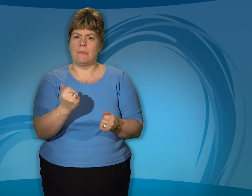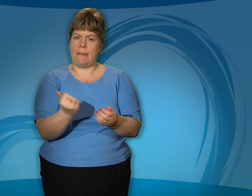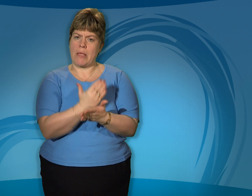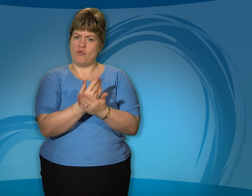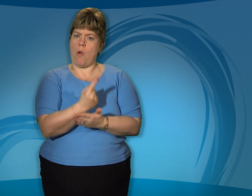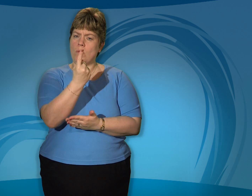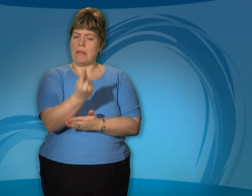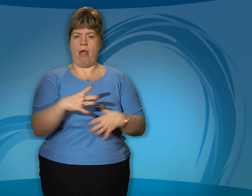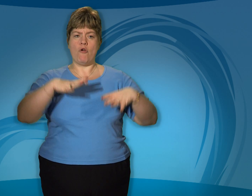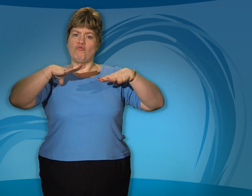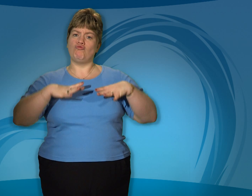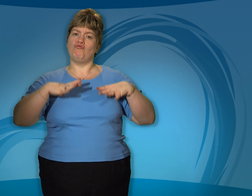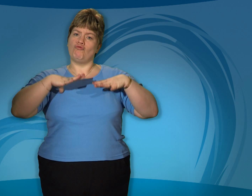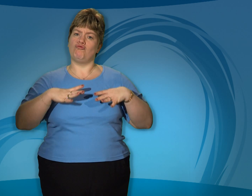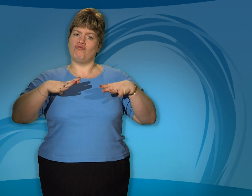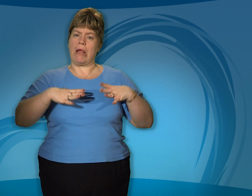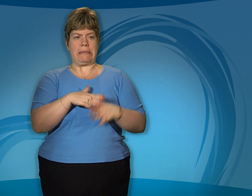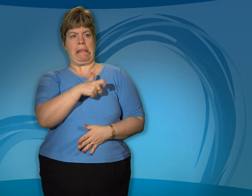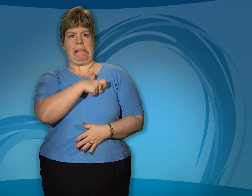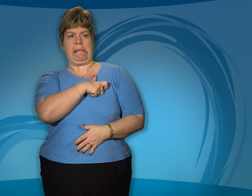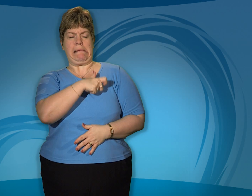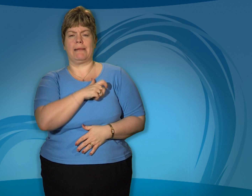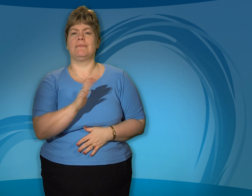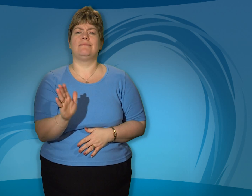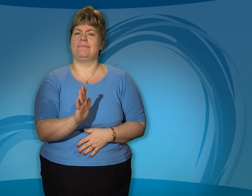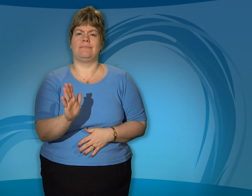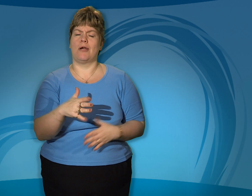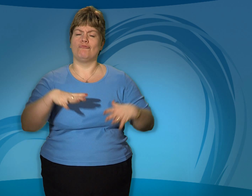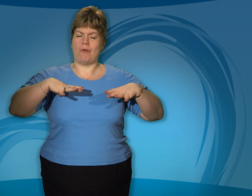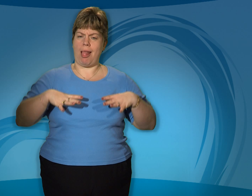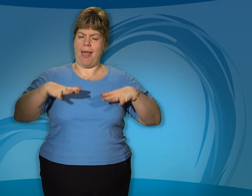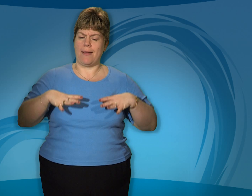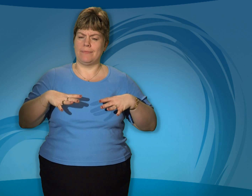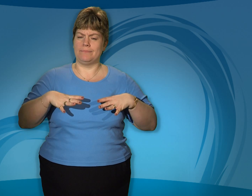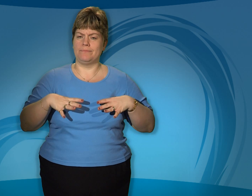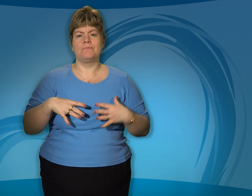It is important that you are as relaxed as possible for the procedure.